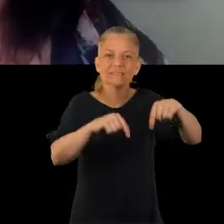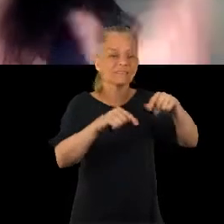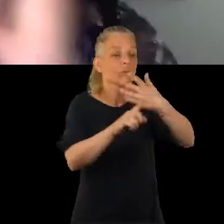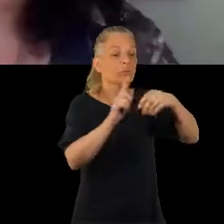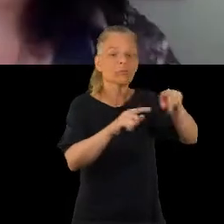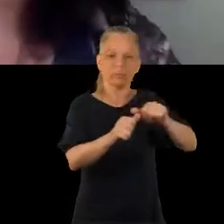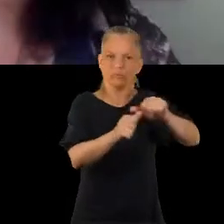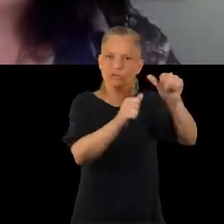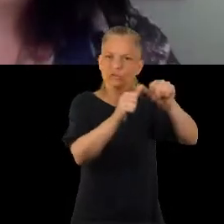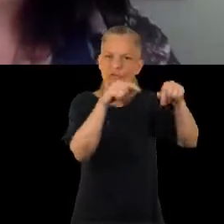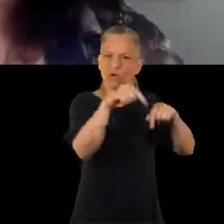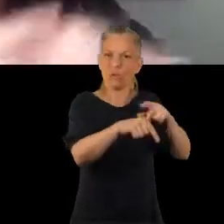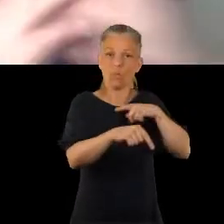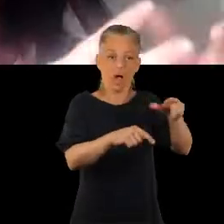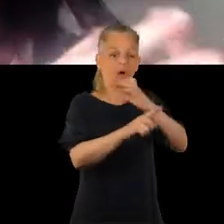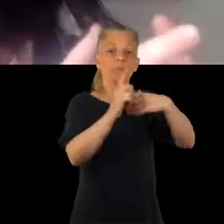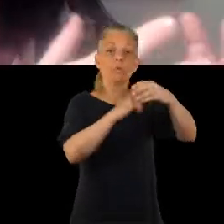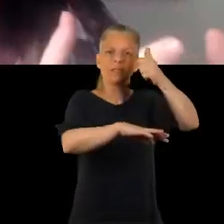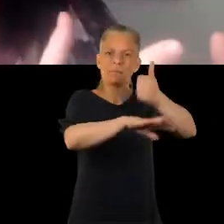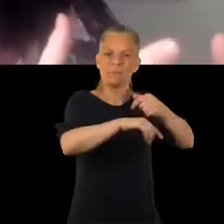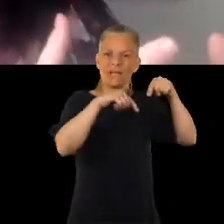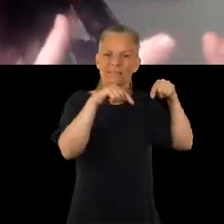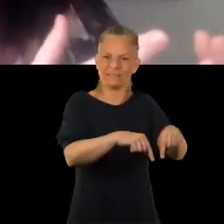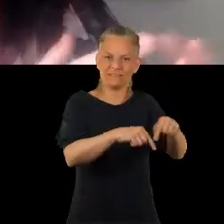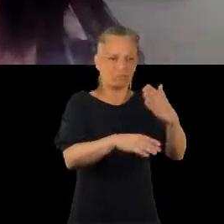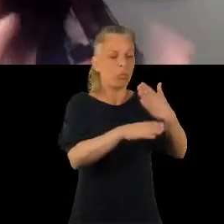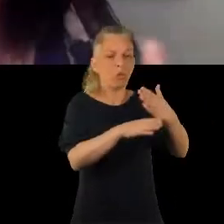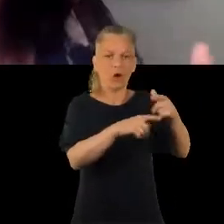from a clinical perspective then we’ll know what good peer support looks like and actually they’re